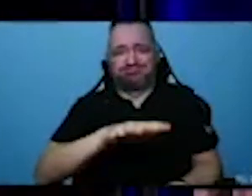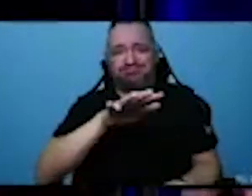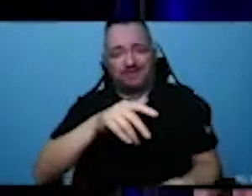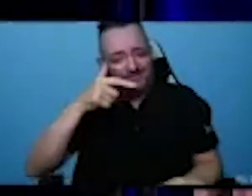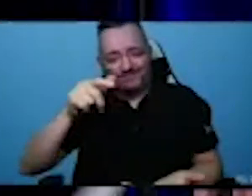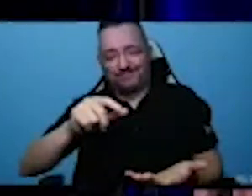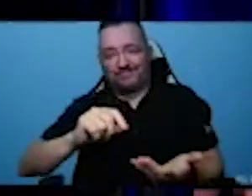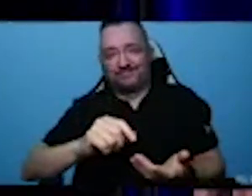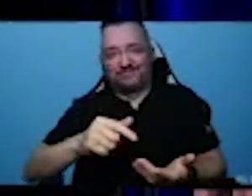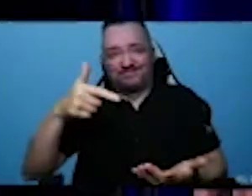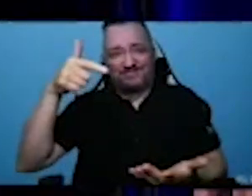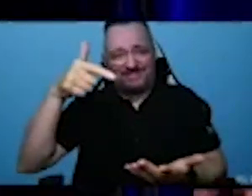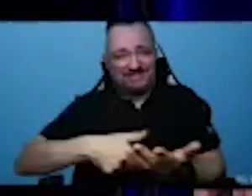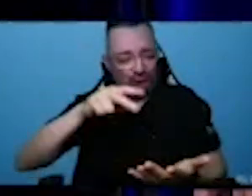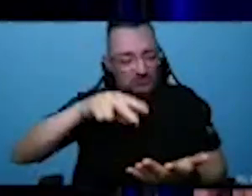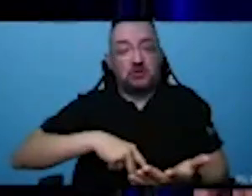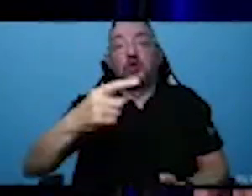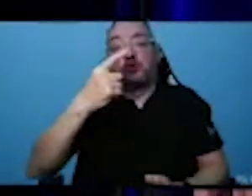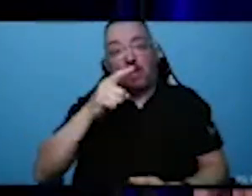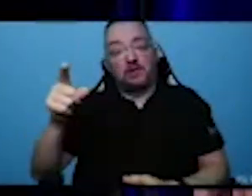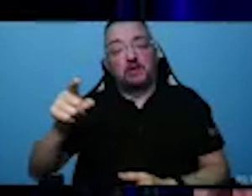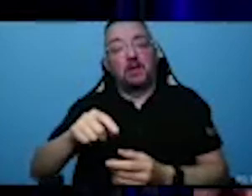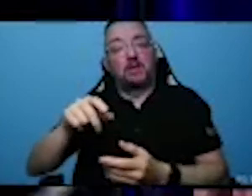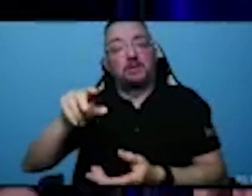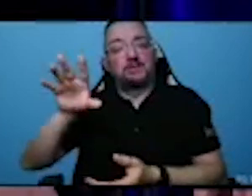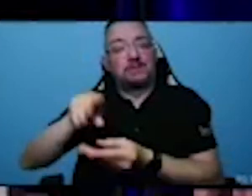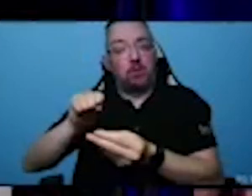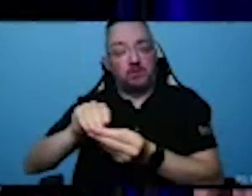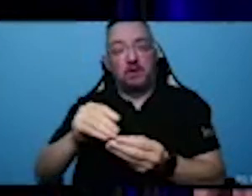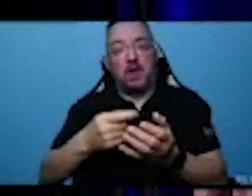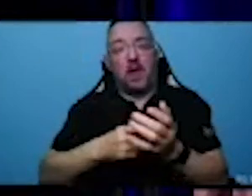at rsecovidcommission - that's one word - rsecovidcommission.org.uk.